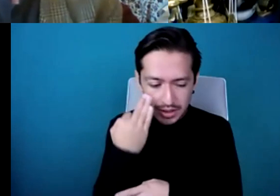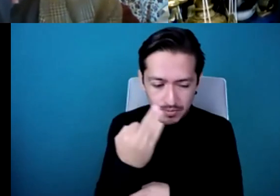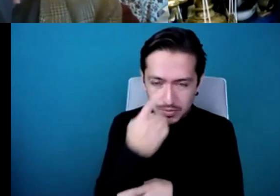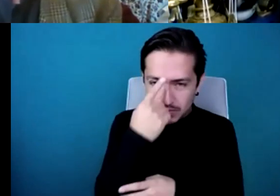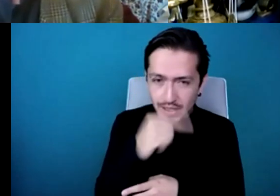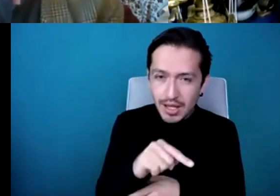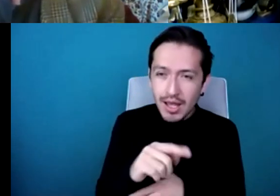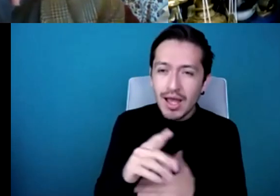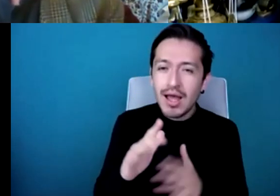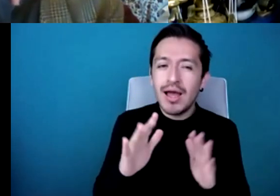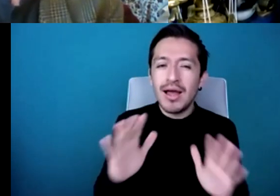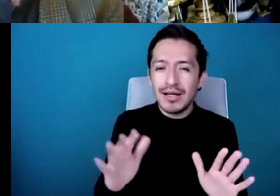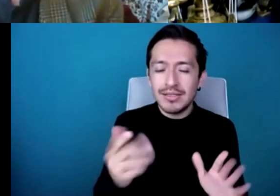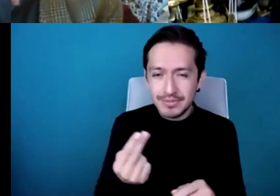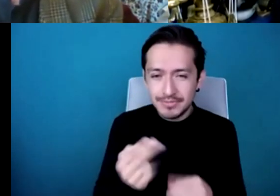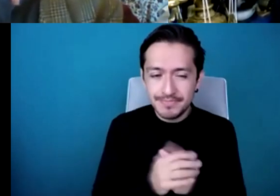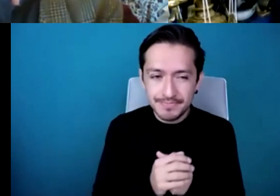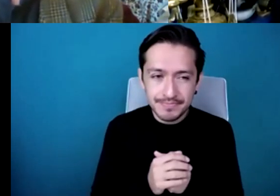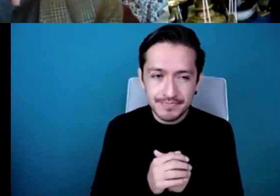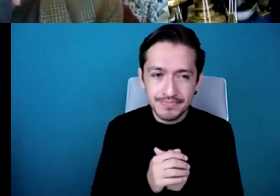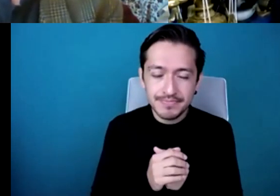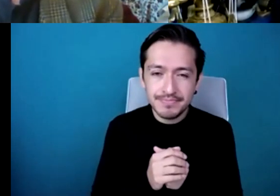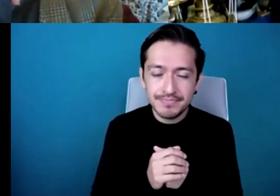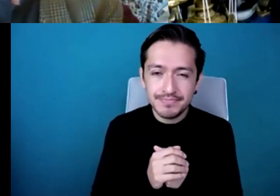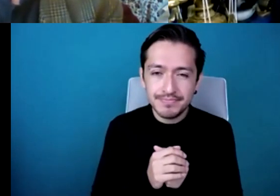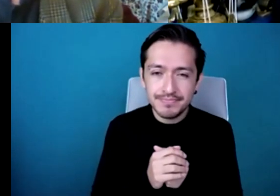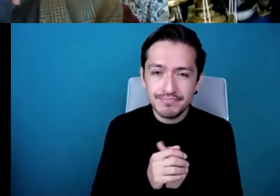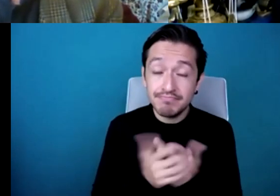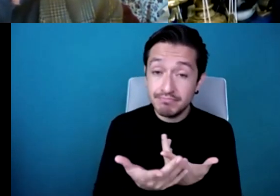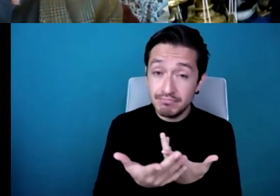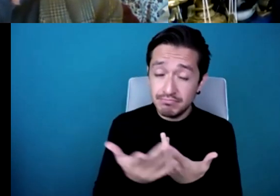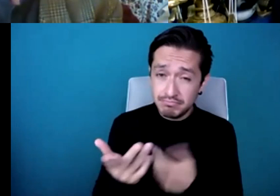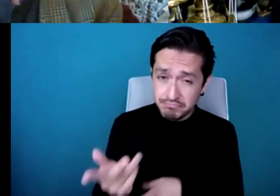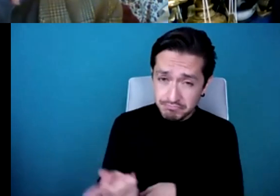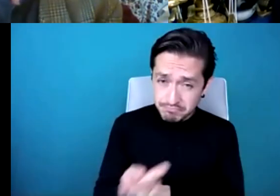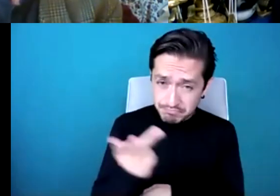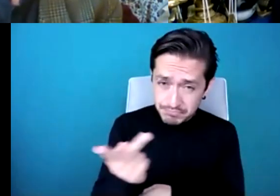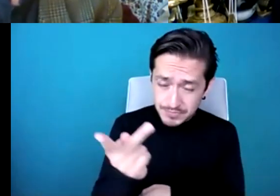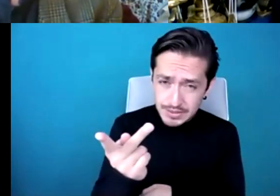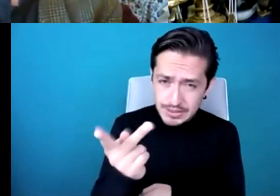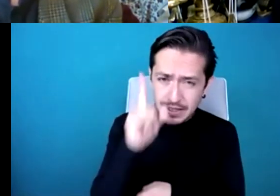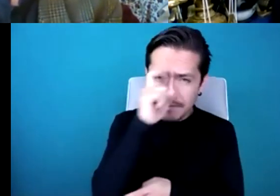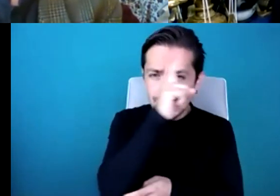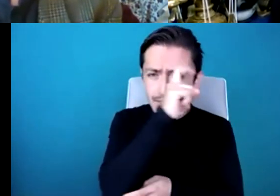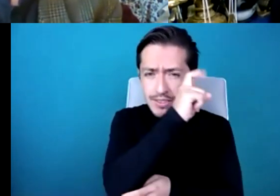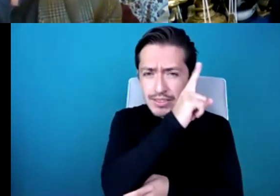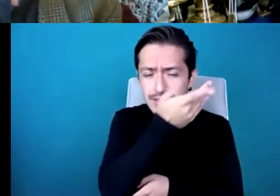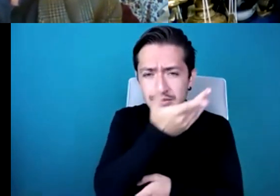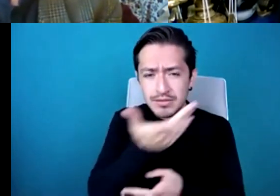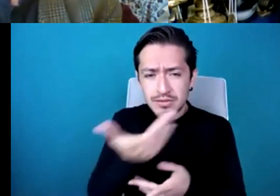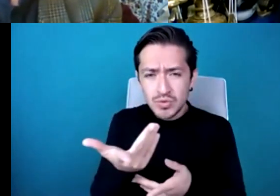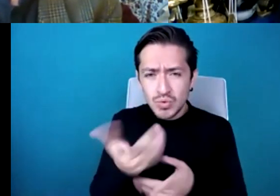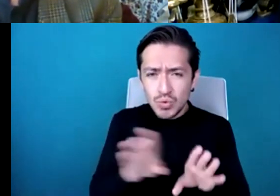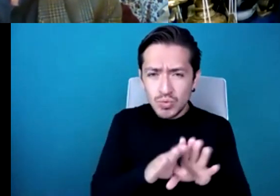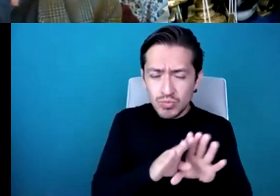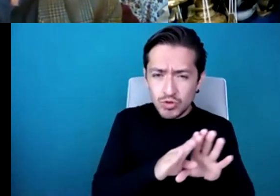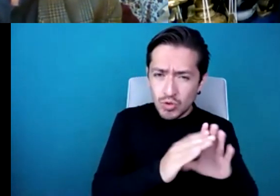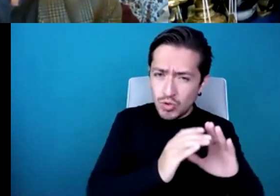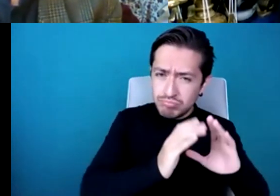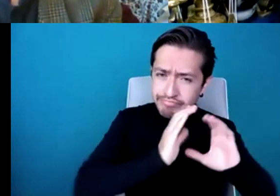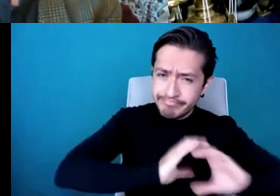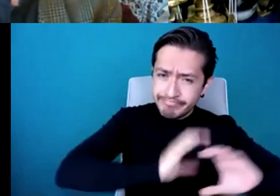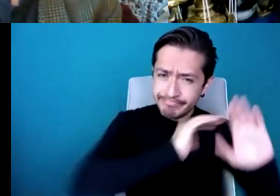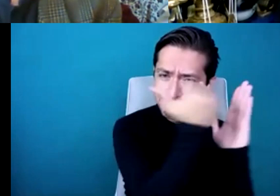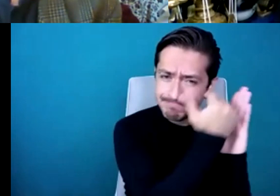has it been challenging to build your percussion centered repertoire it's been